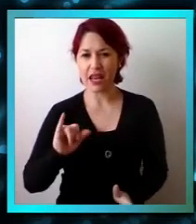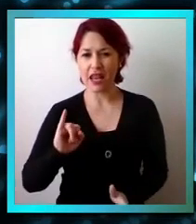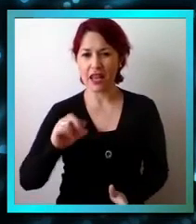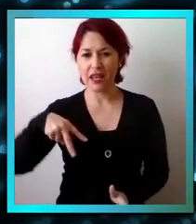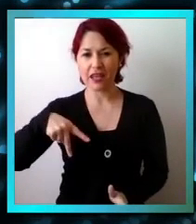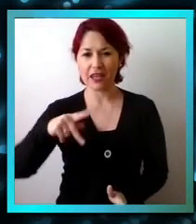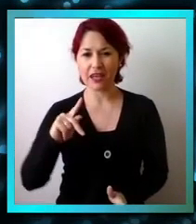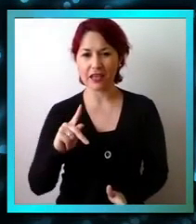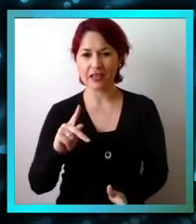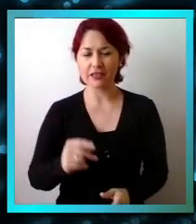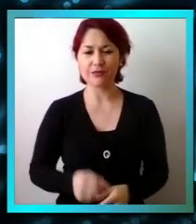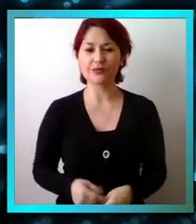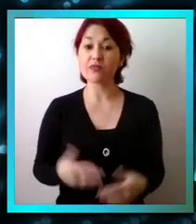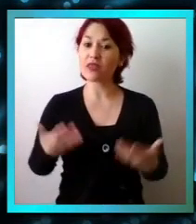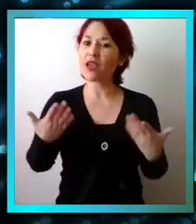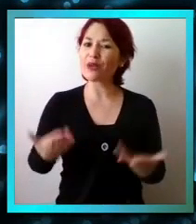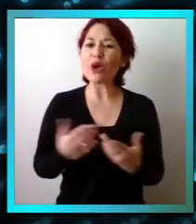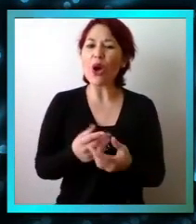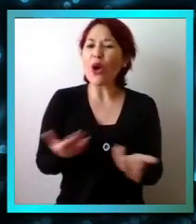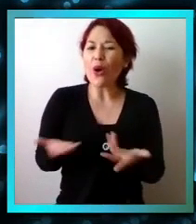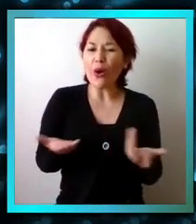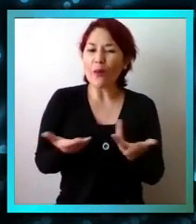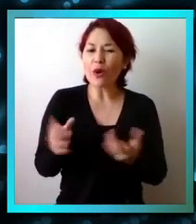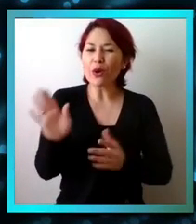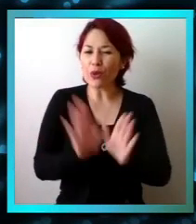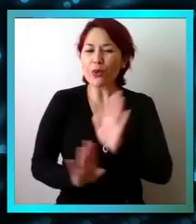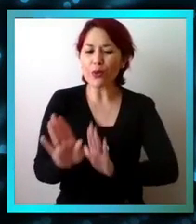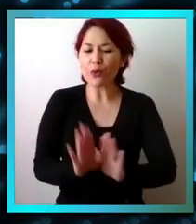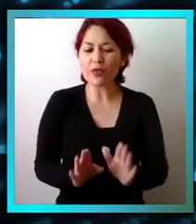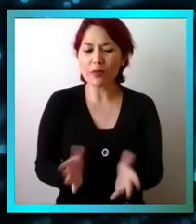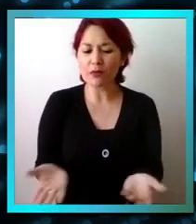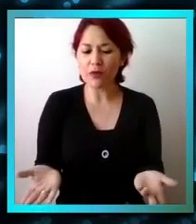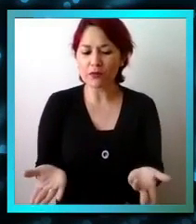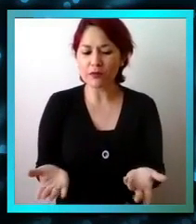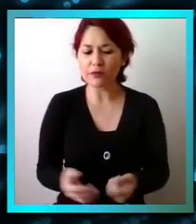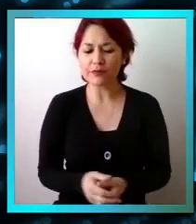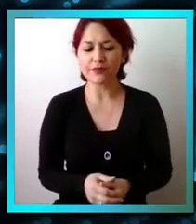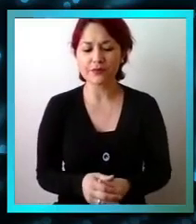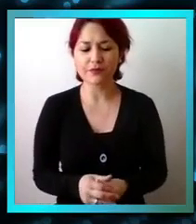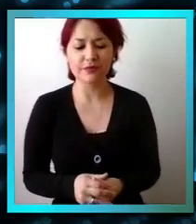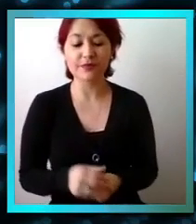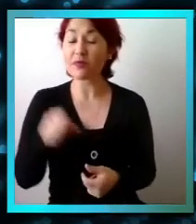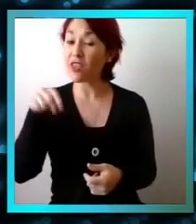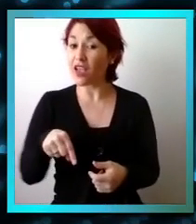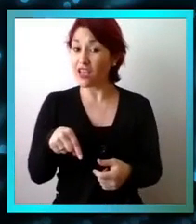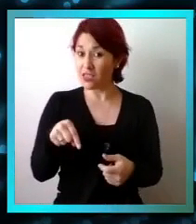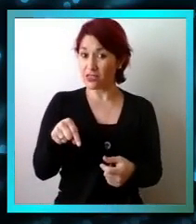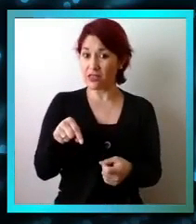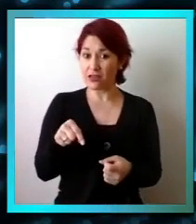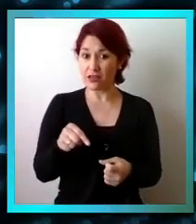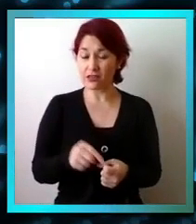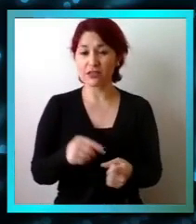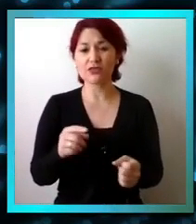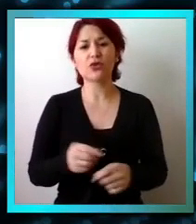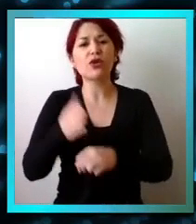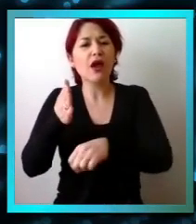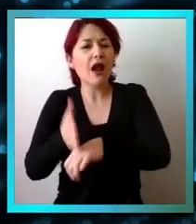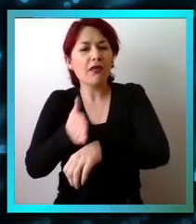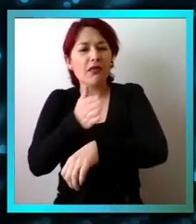uh detection uh detecting that you are under attack uh monitoring their hackers activity